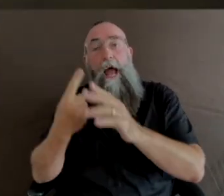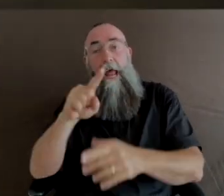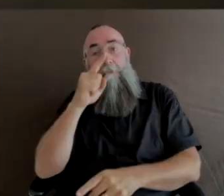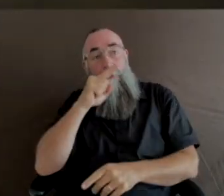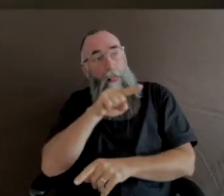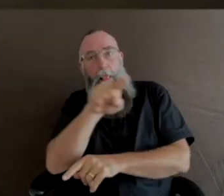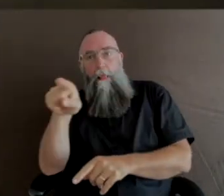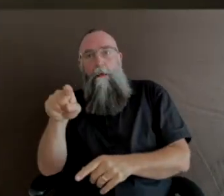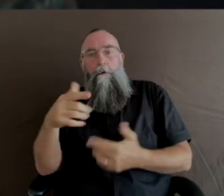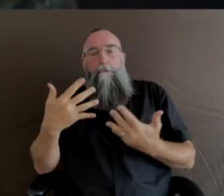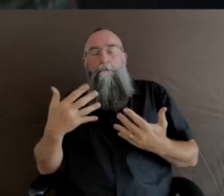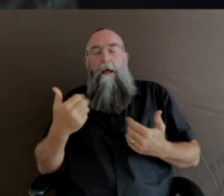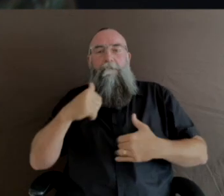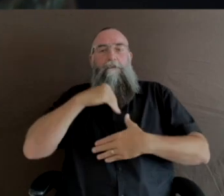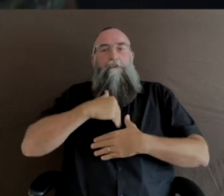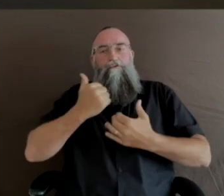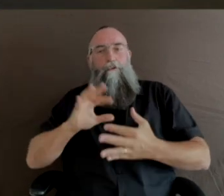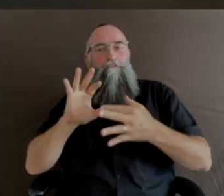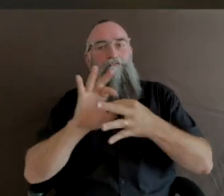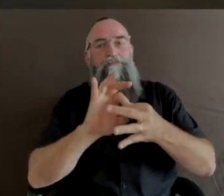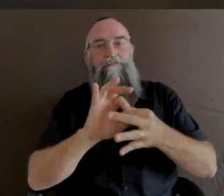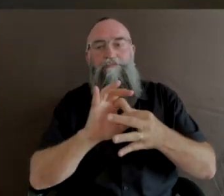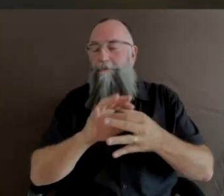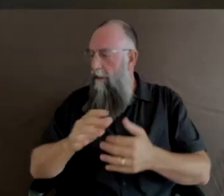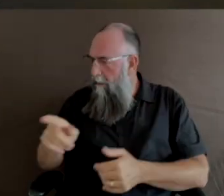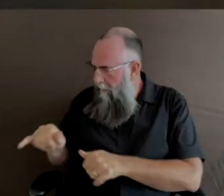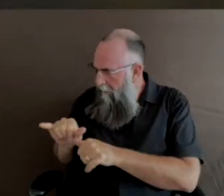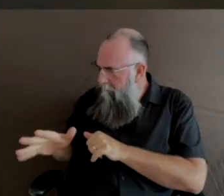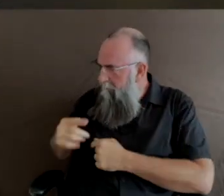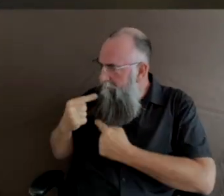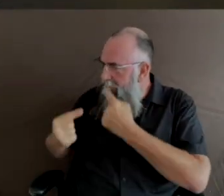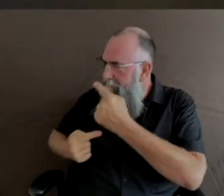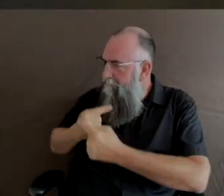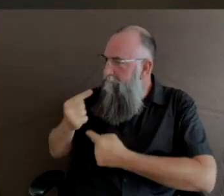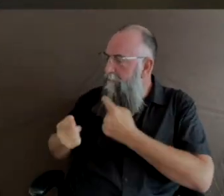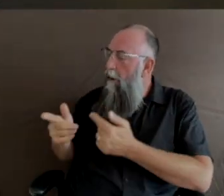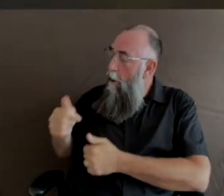Great advice. Thank you. Congratulations, Cat Jones on being the recipient of